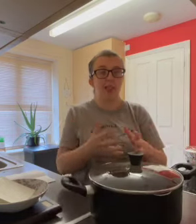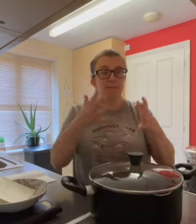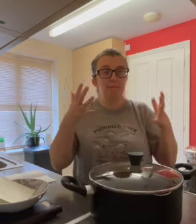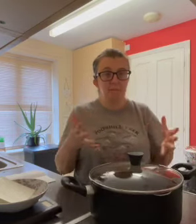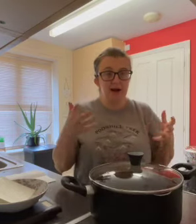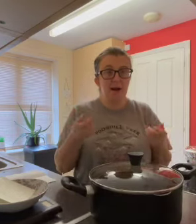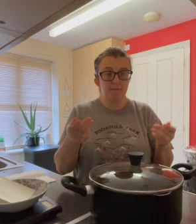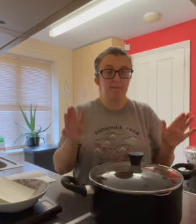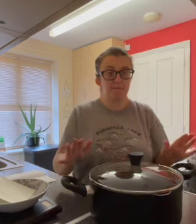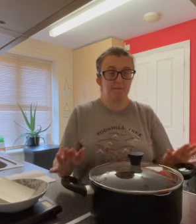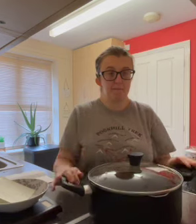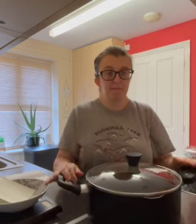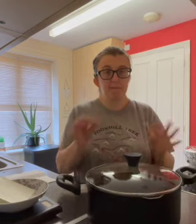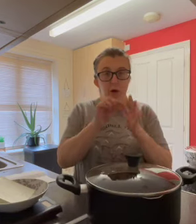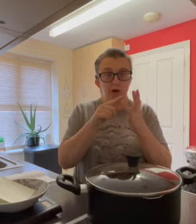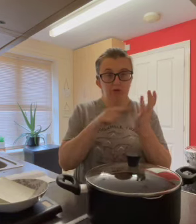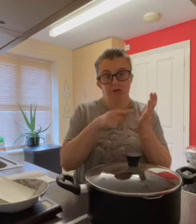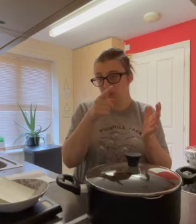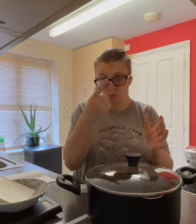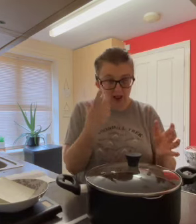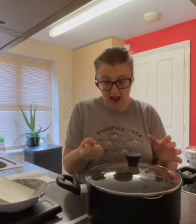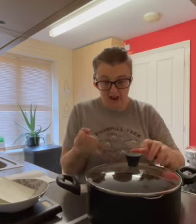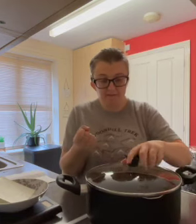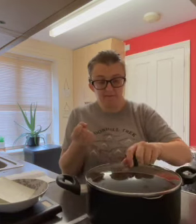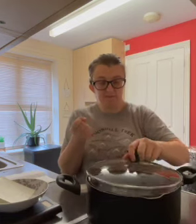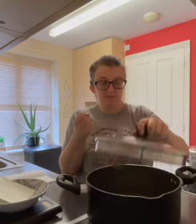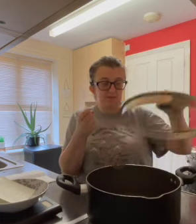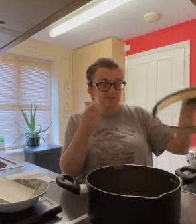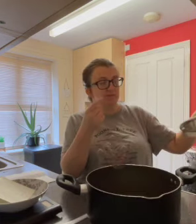Use bigger pot that you have,